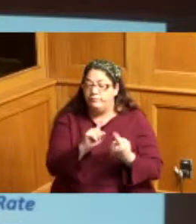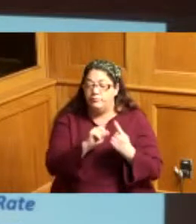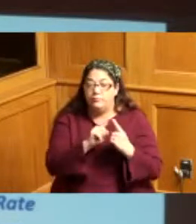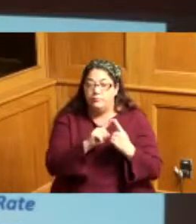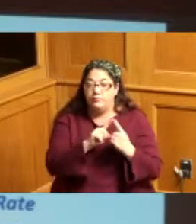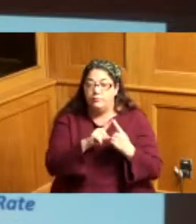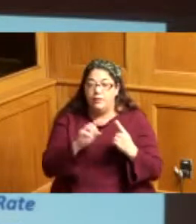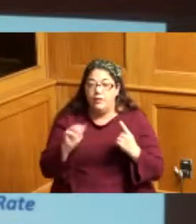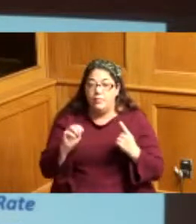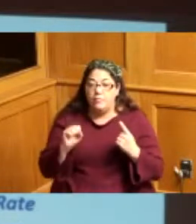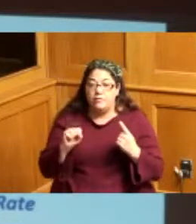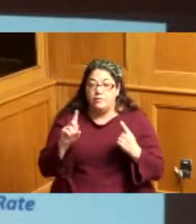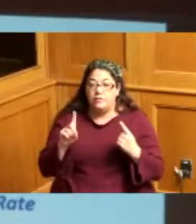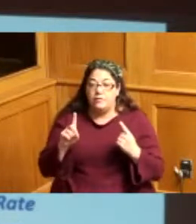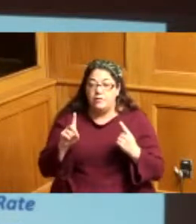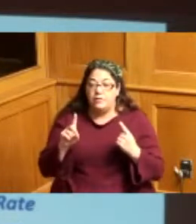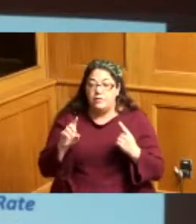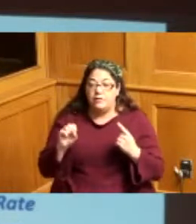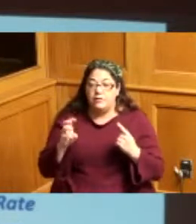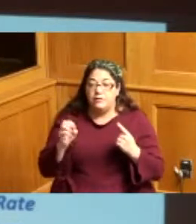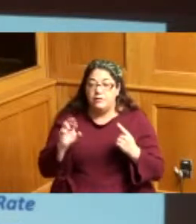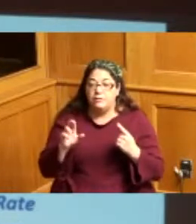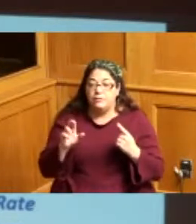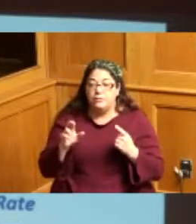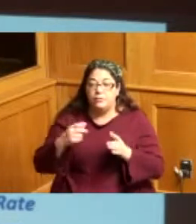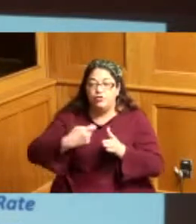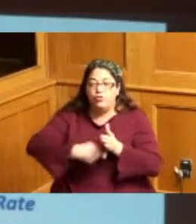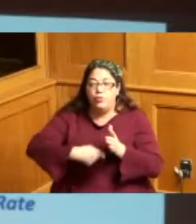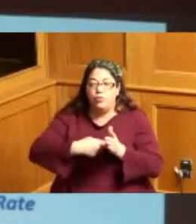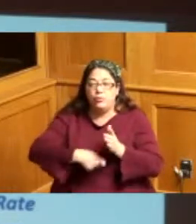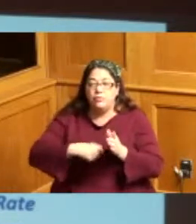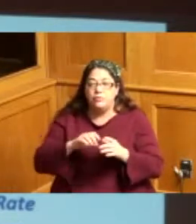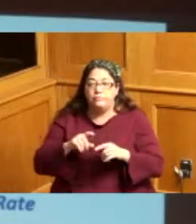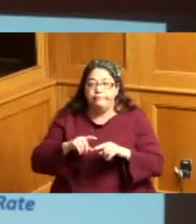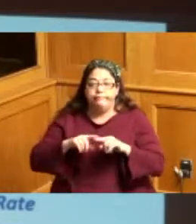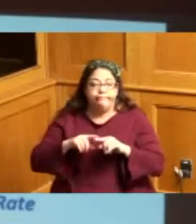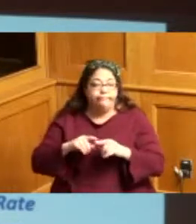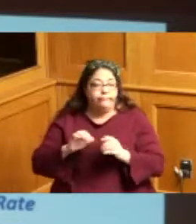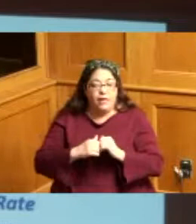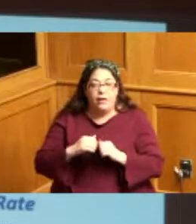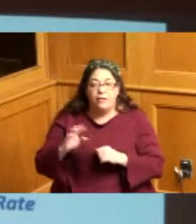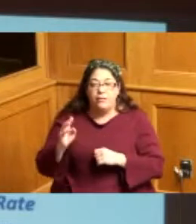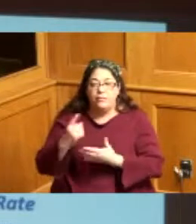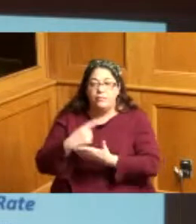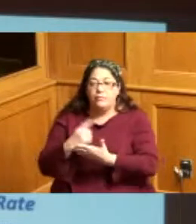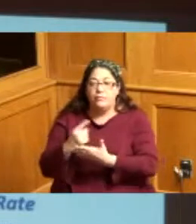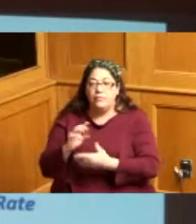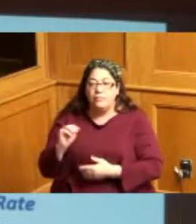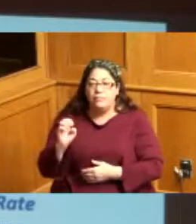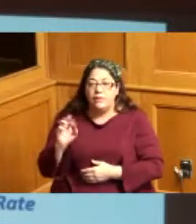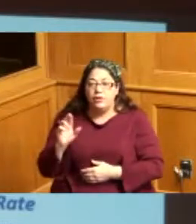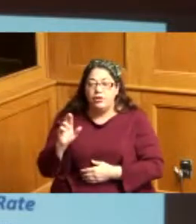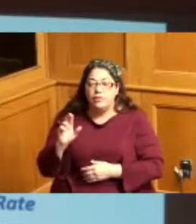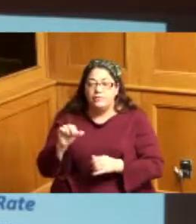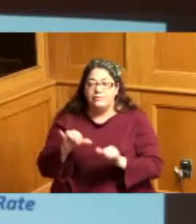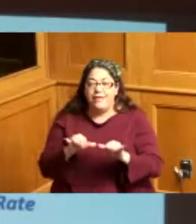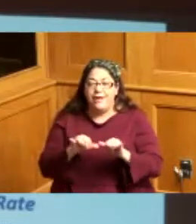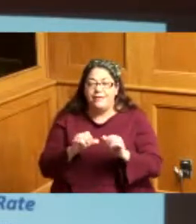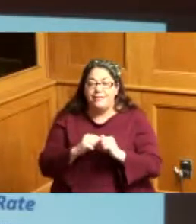MSD sewer sewage charges are based on meter size and volume of water used and